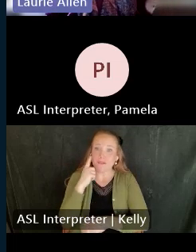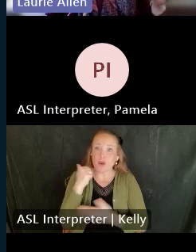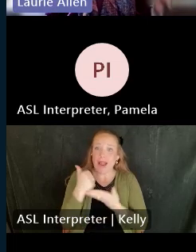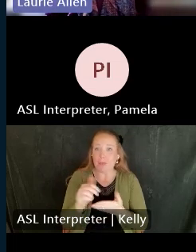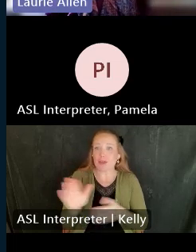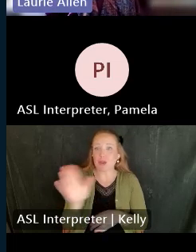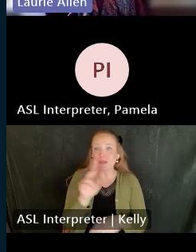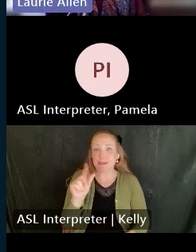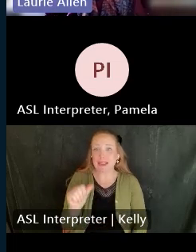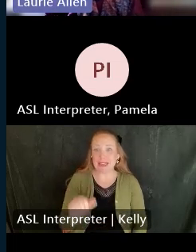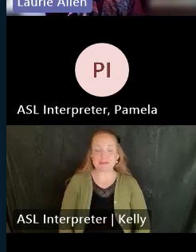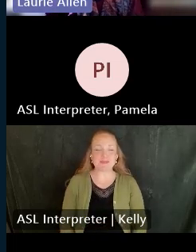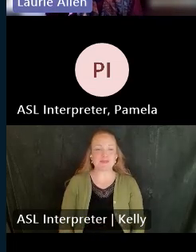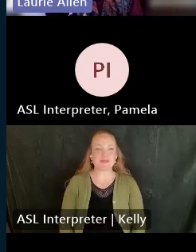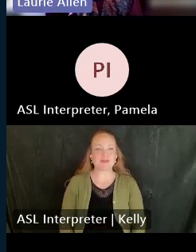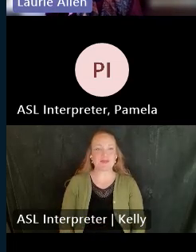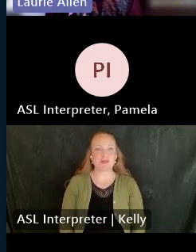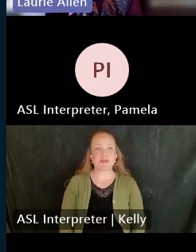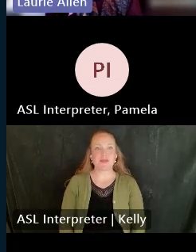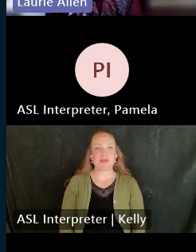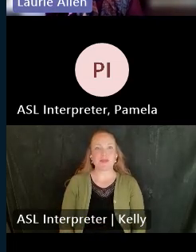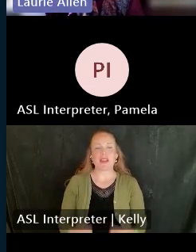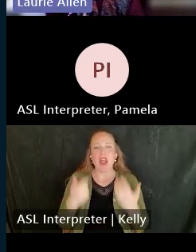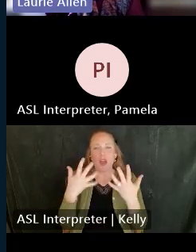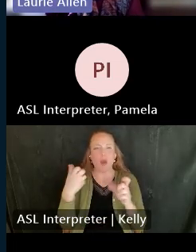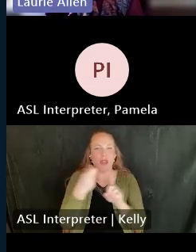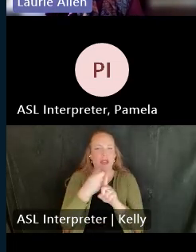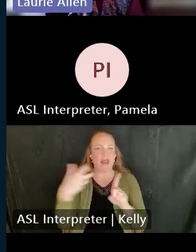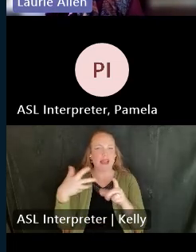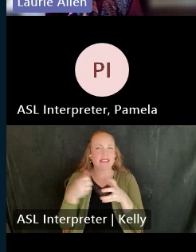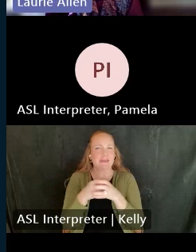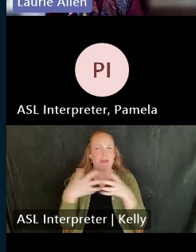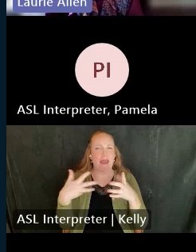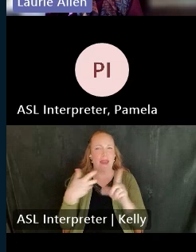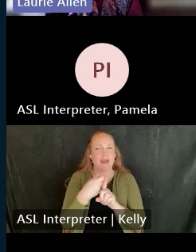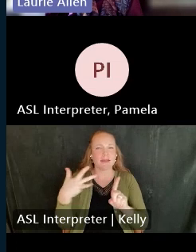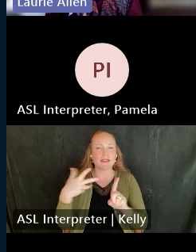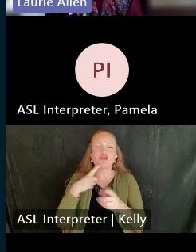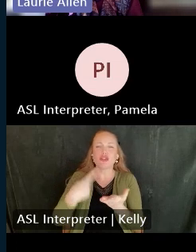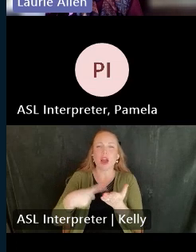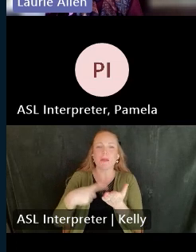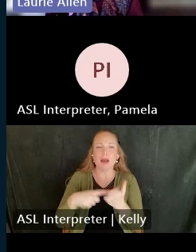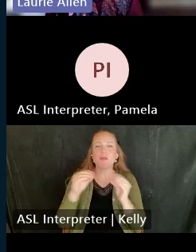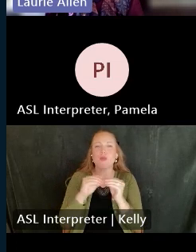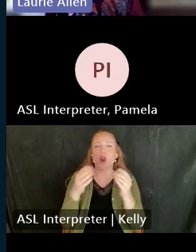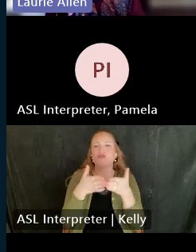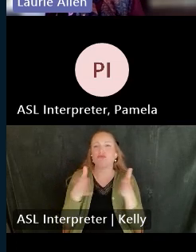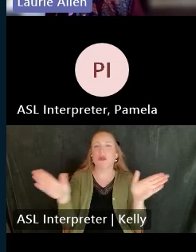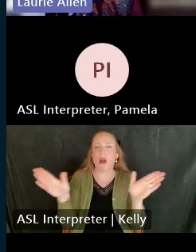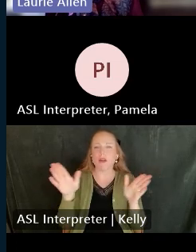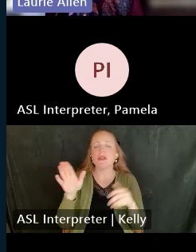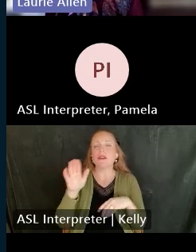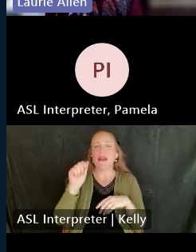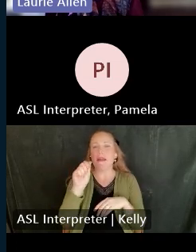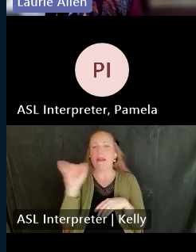I just want to take a moment to expand on that a little bit, to talk about broader generative AI and what we're seeing